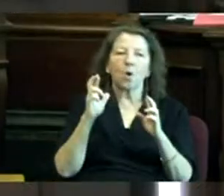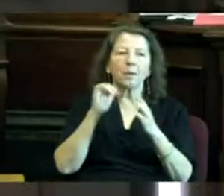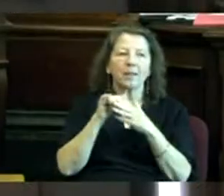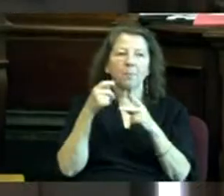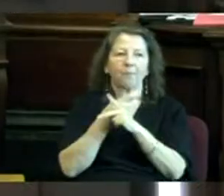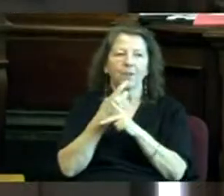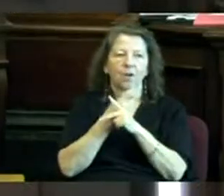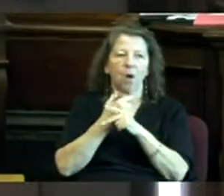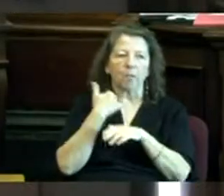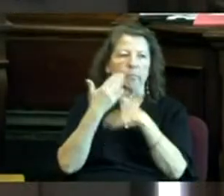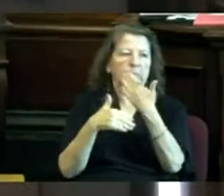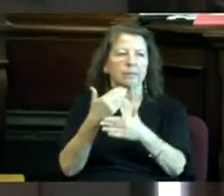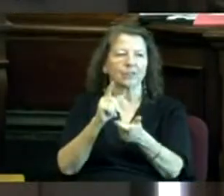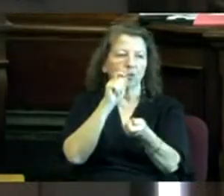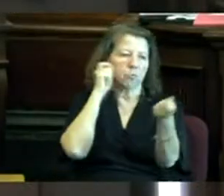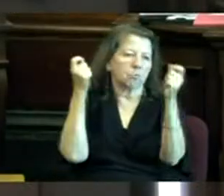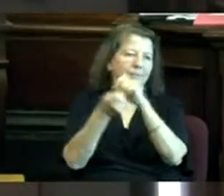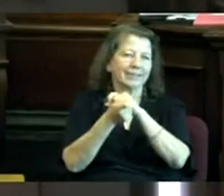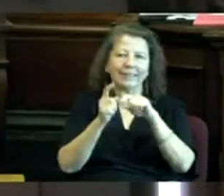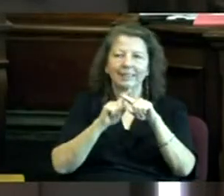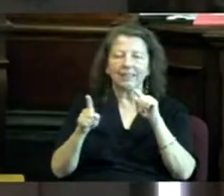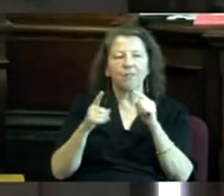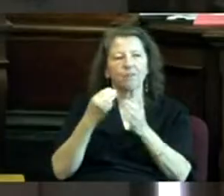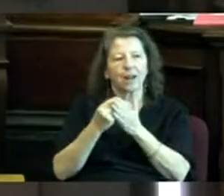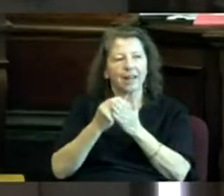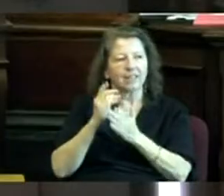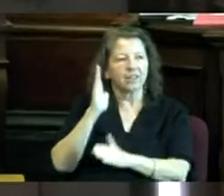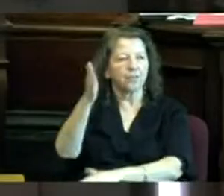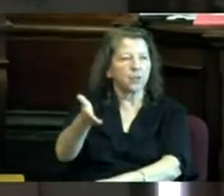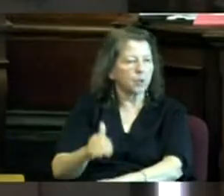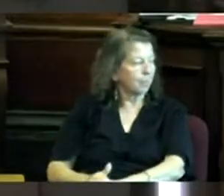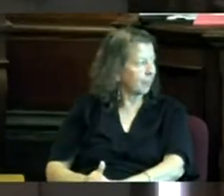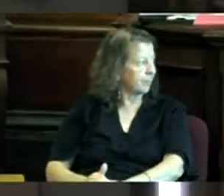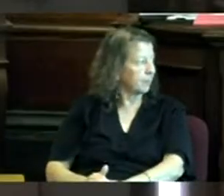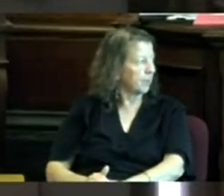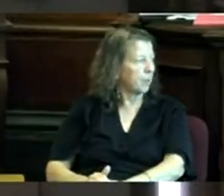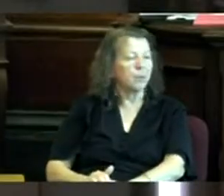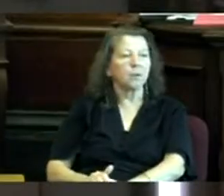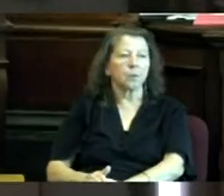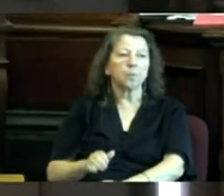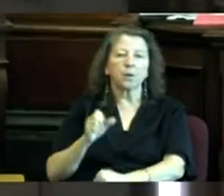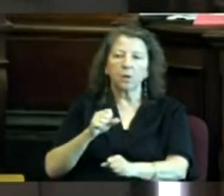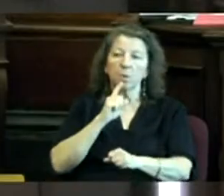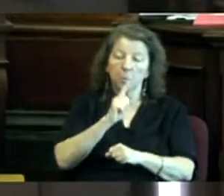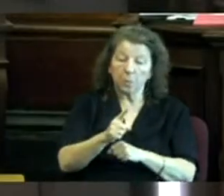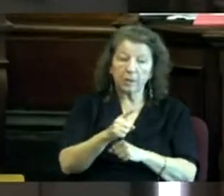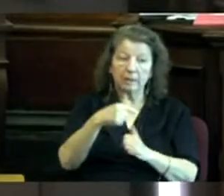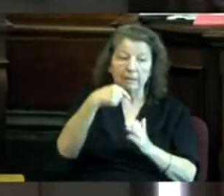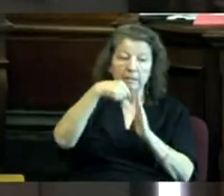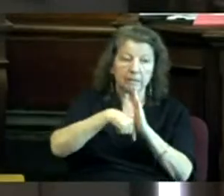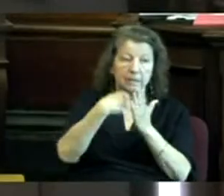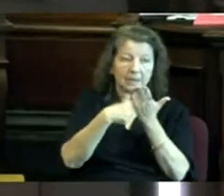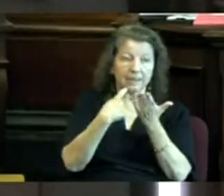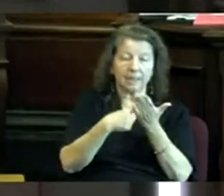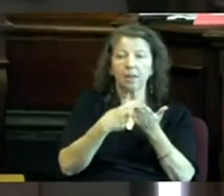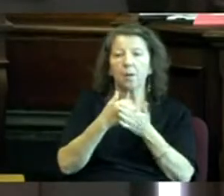So. Yeah. Okay. Well, I am hoping that when we're in a bit of a hopefully different